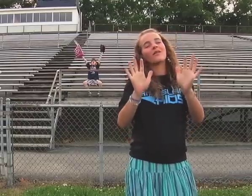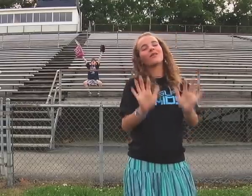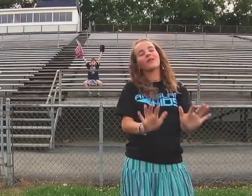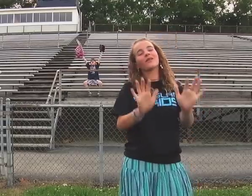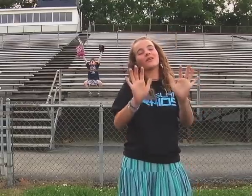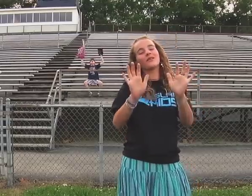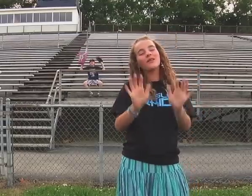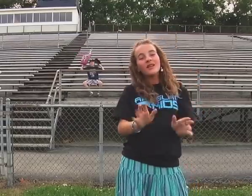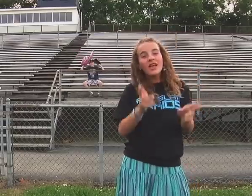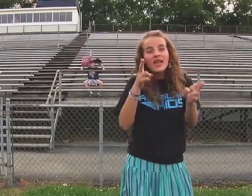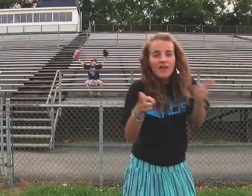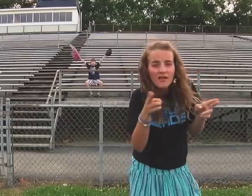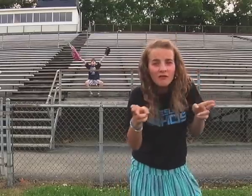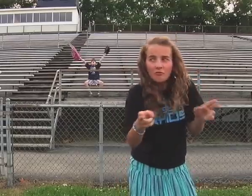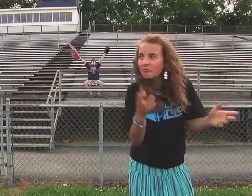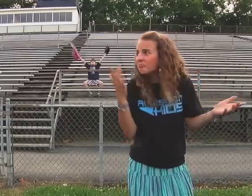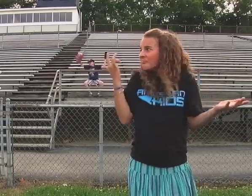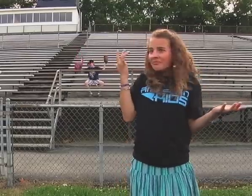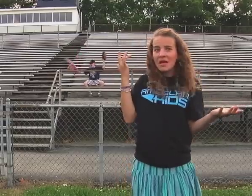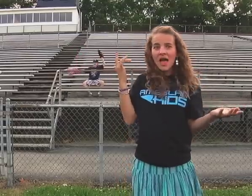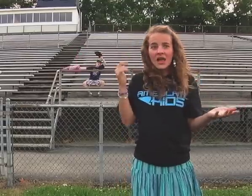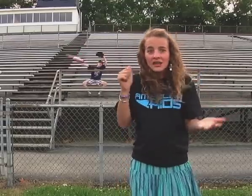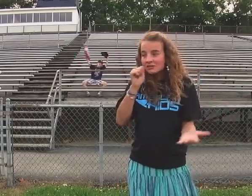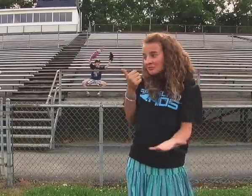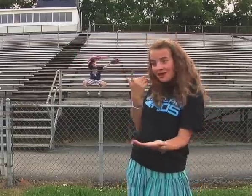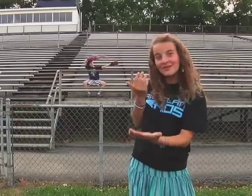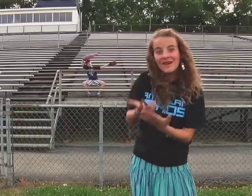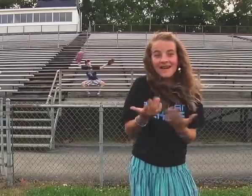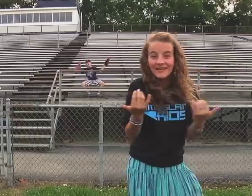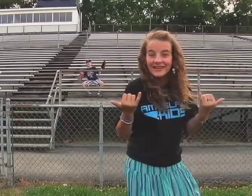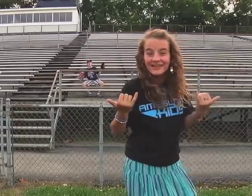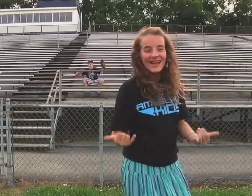WHY ARE YOU IN A HURRY? TOMORROW WON'T COME ANY FASTER THAT WAY.